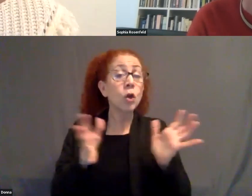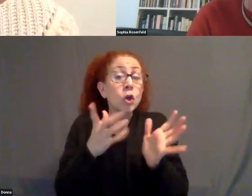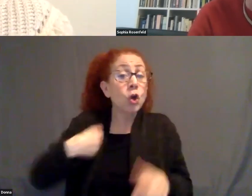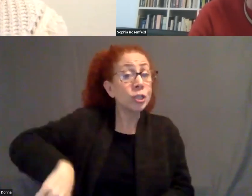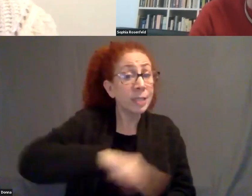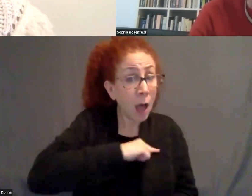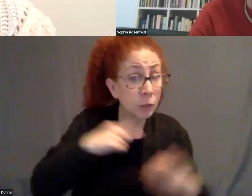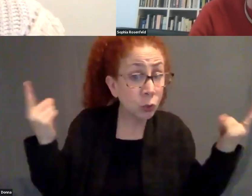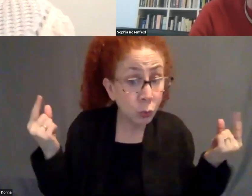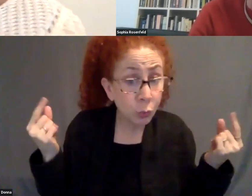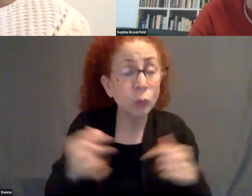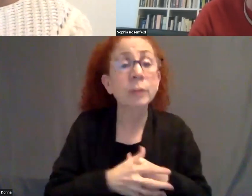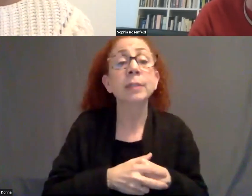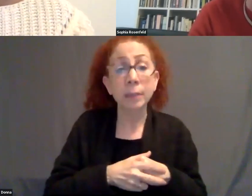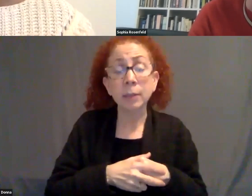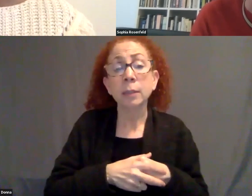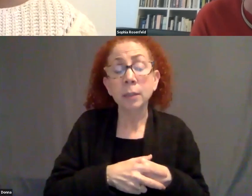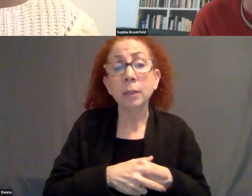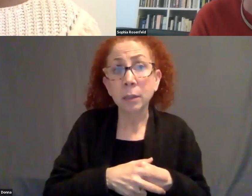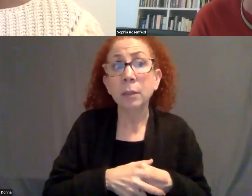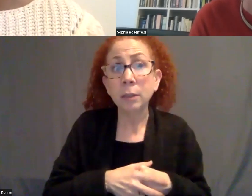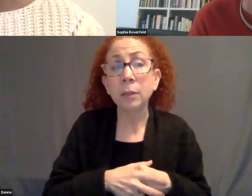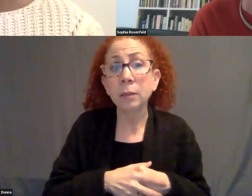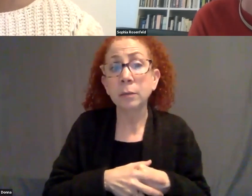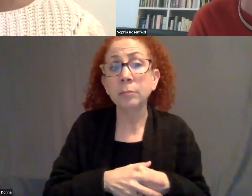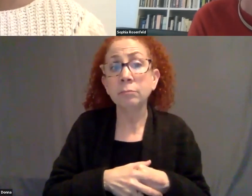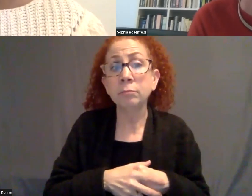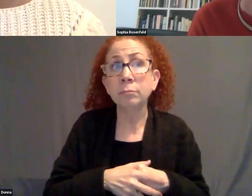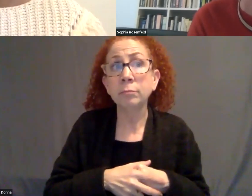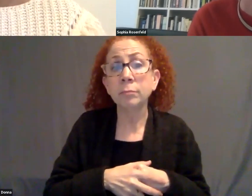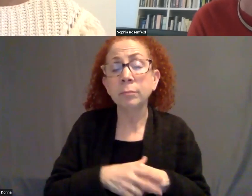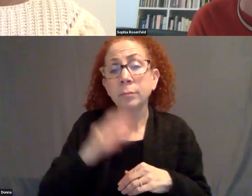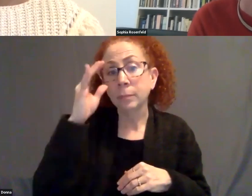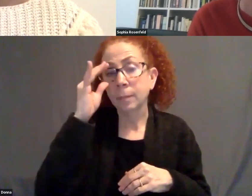it would push us in, is in a direction that